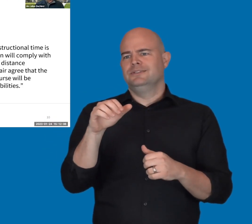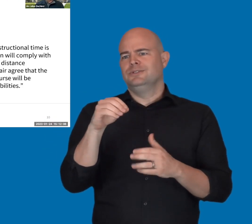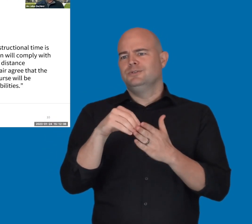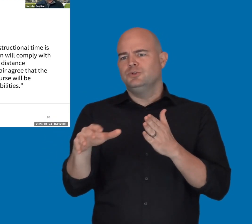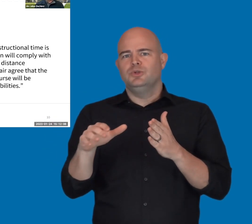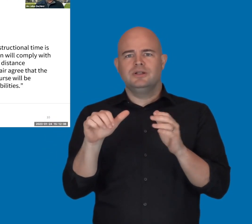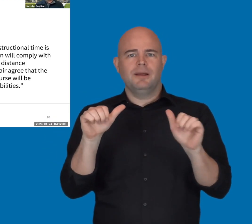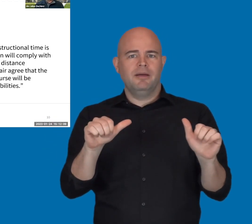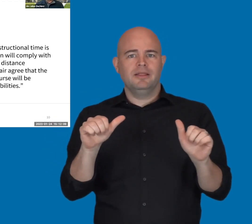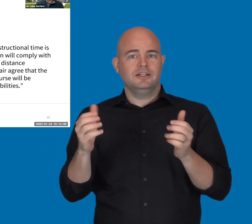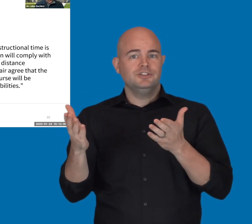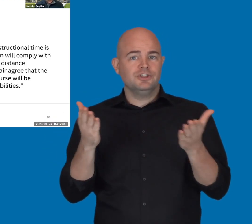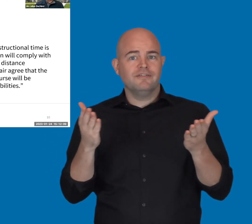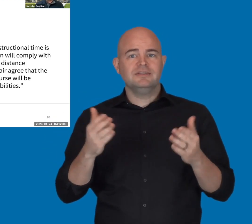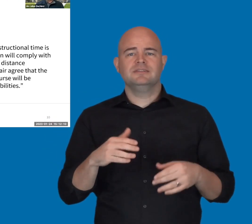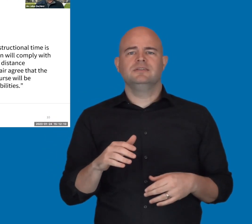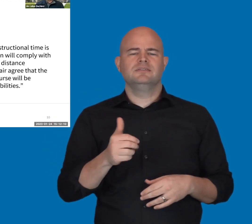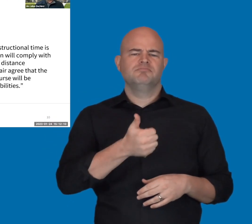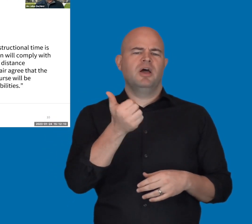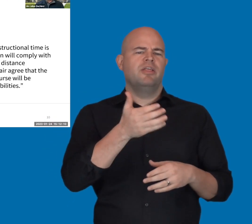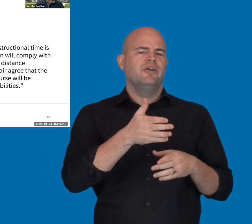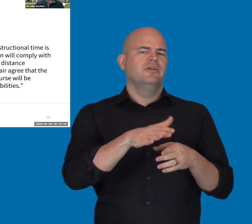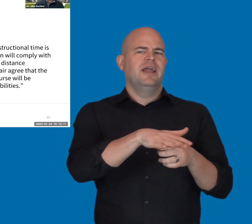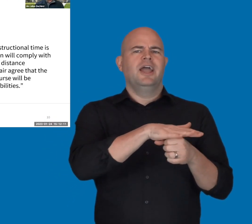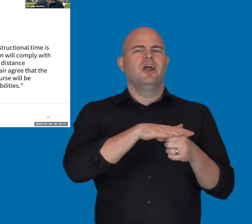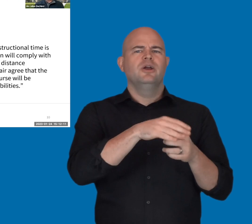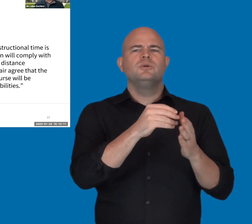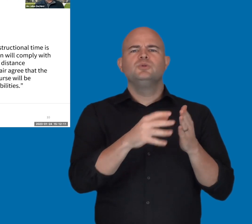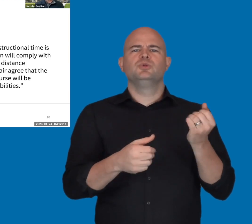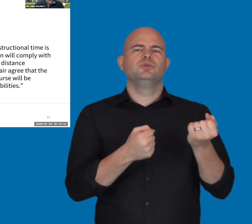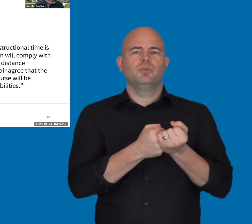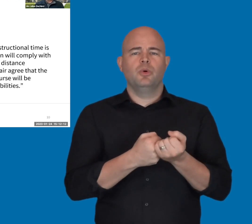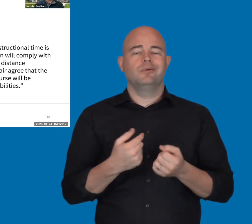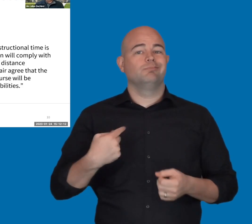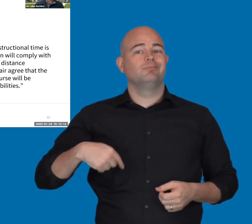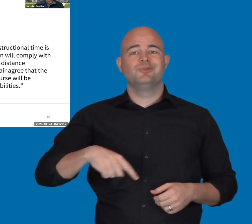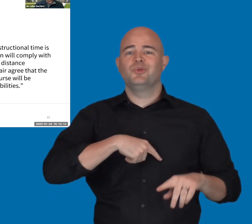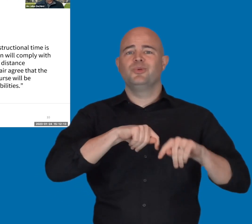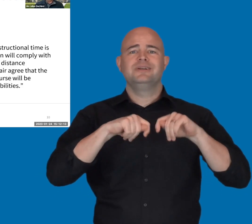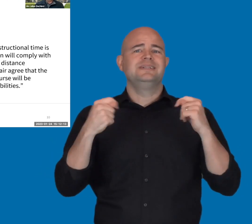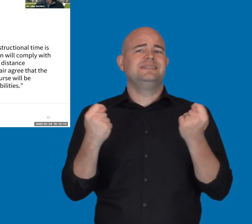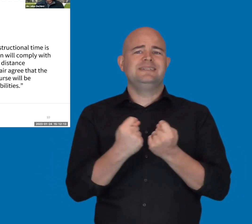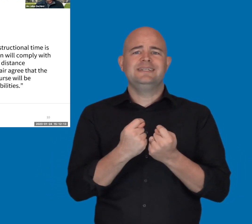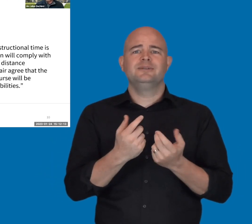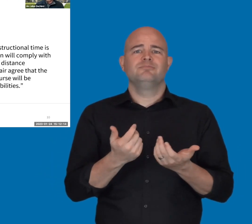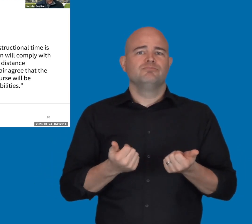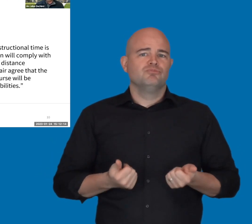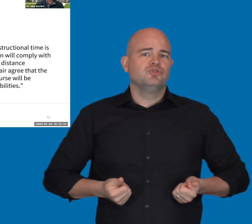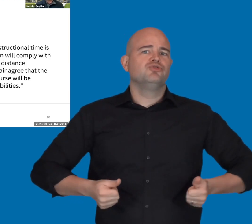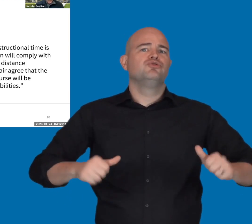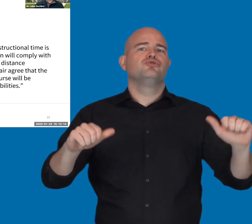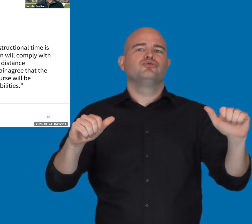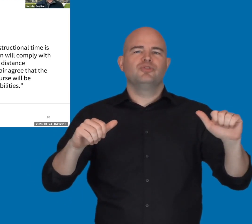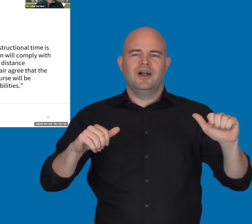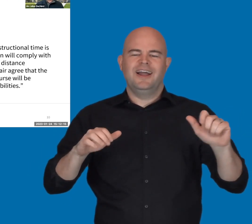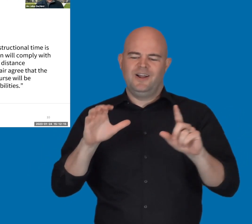I've always believed that there's opportunities when it comes to online and distance education to become a leader.